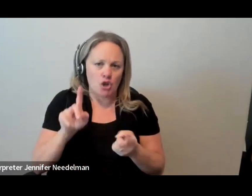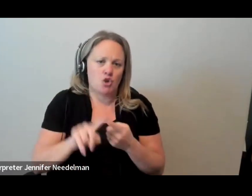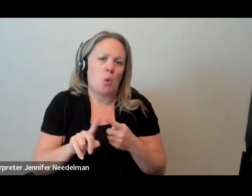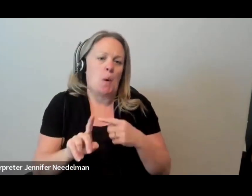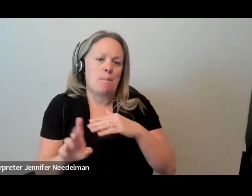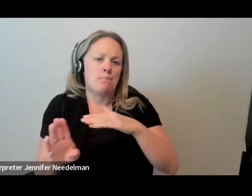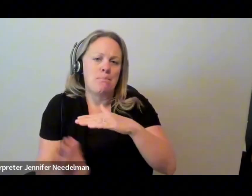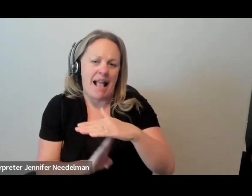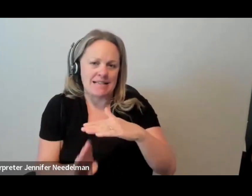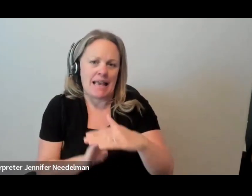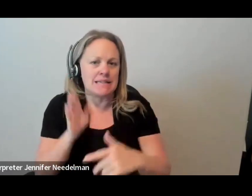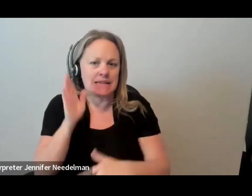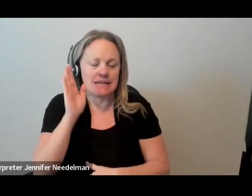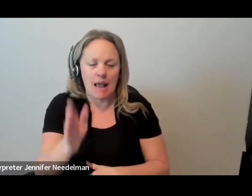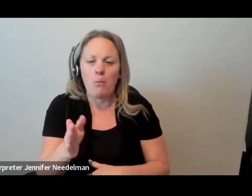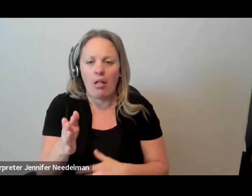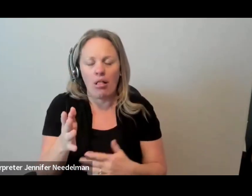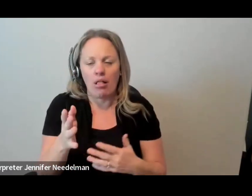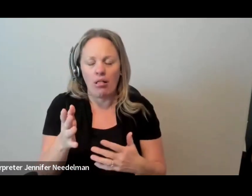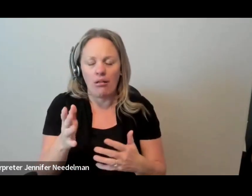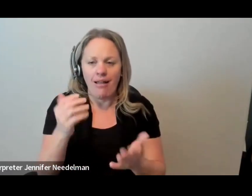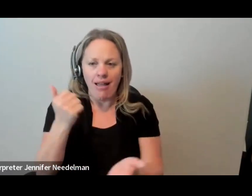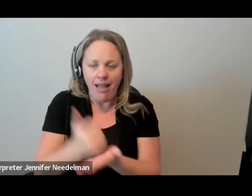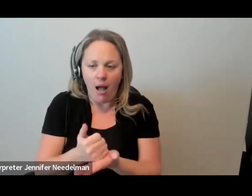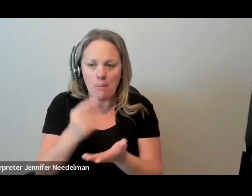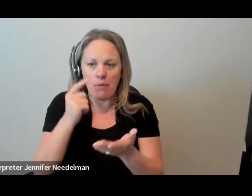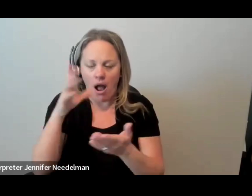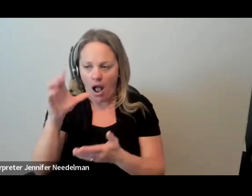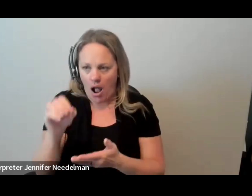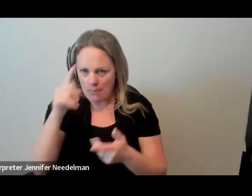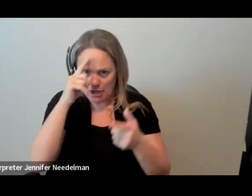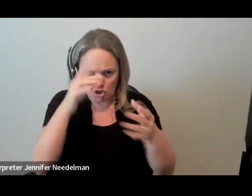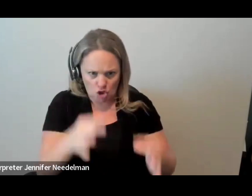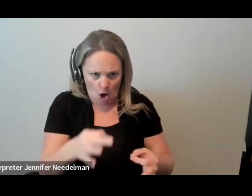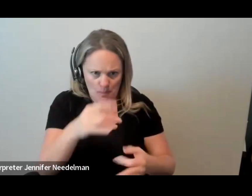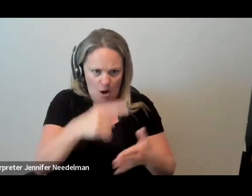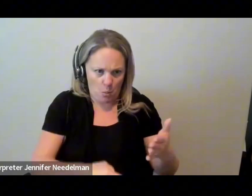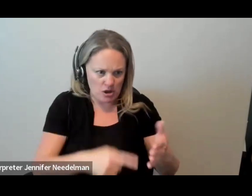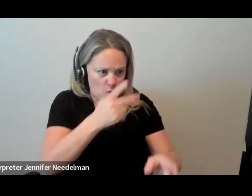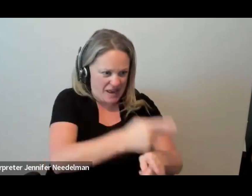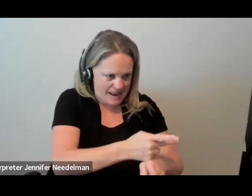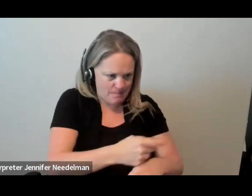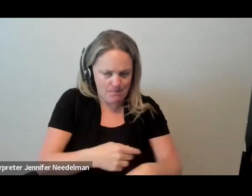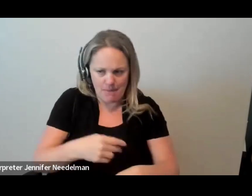to differentiate companies help companies determine what to keep, what to let go of